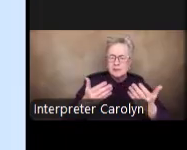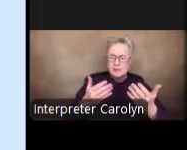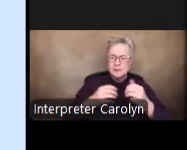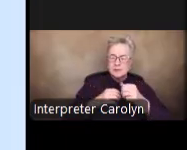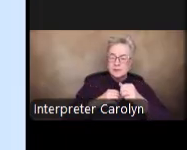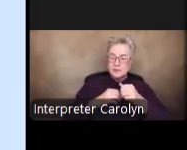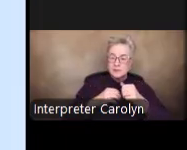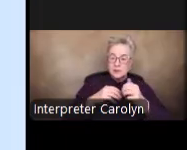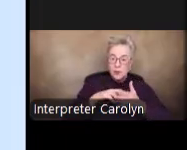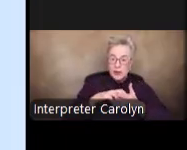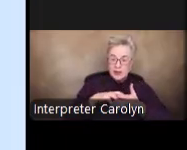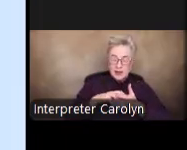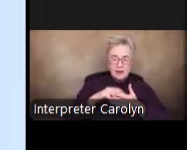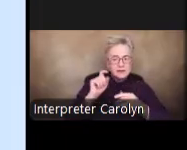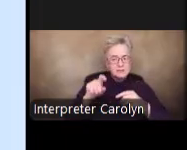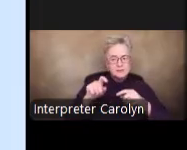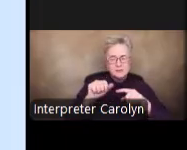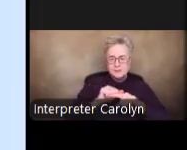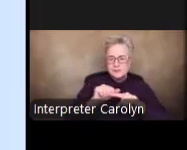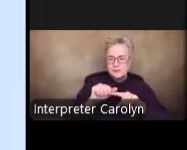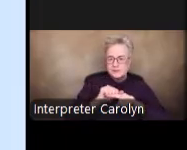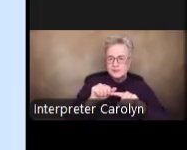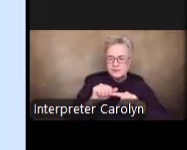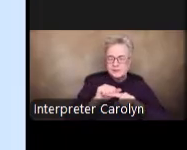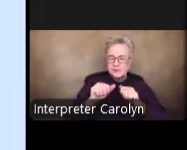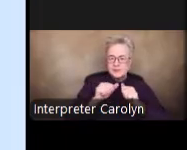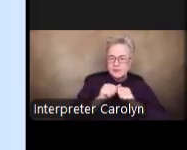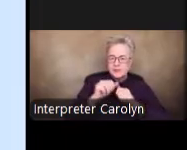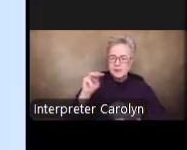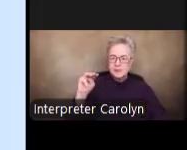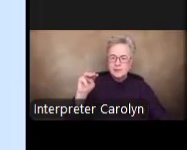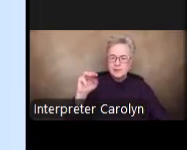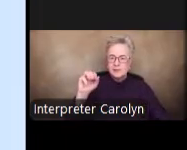You've got practice with those repeatable motor patterns. The